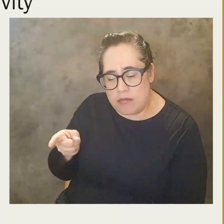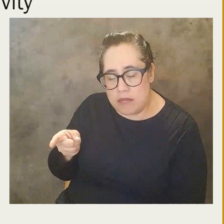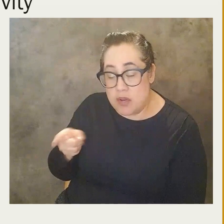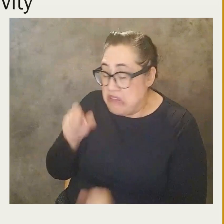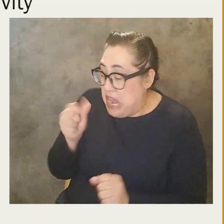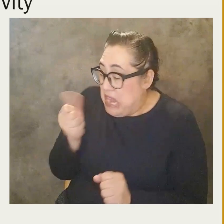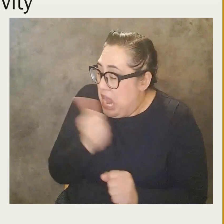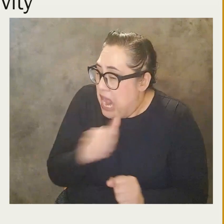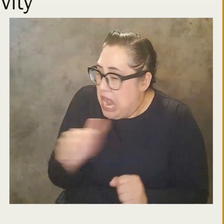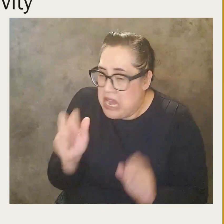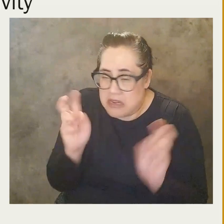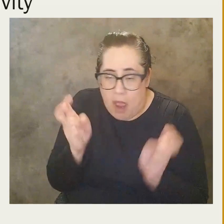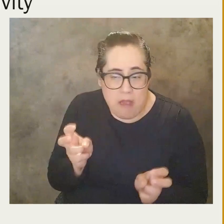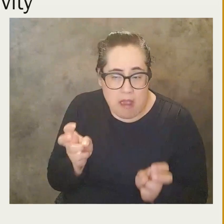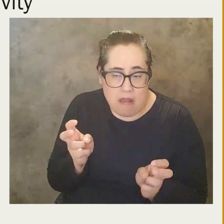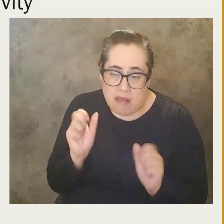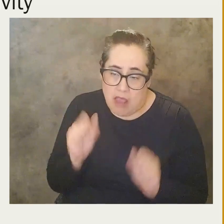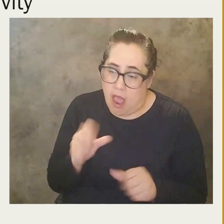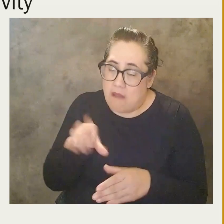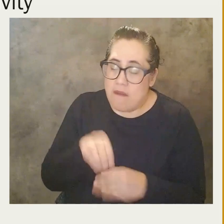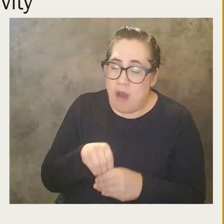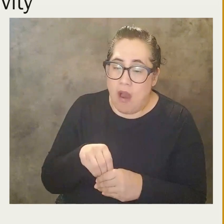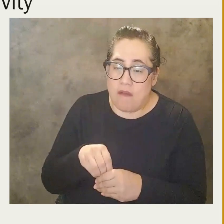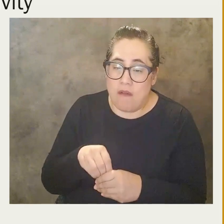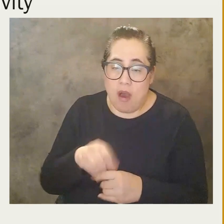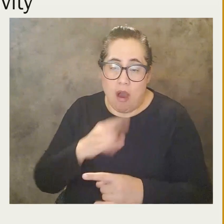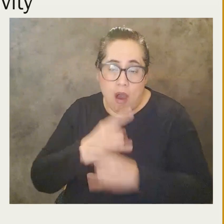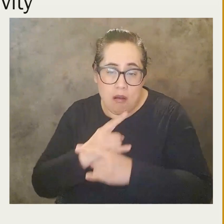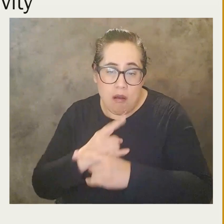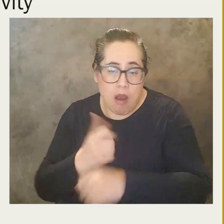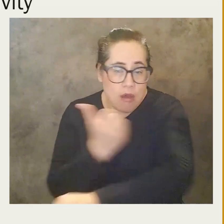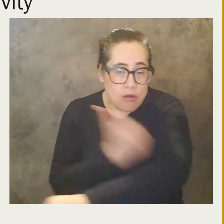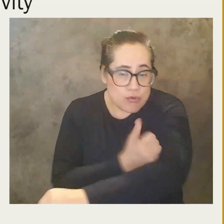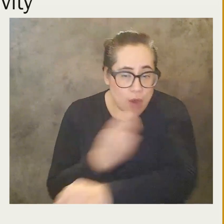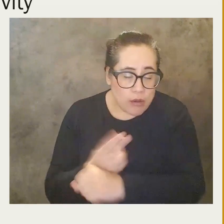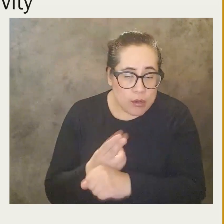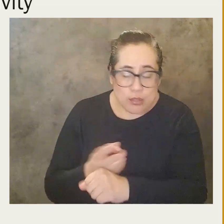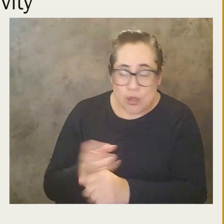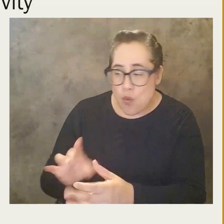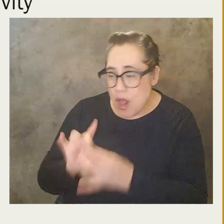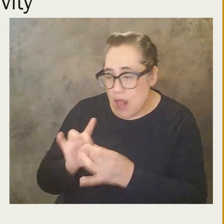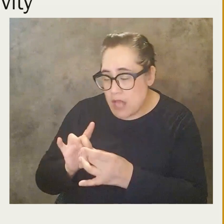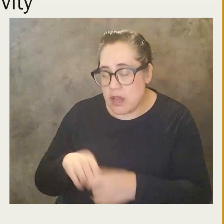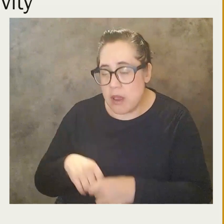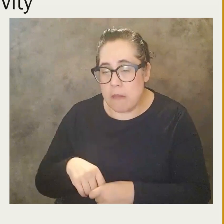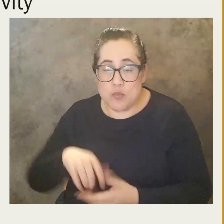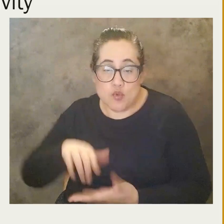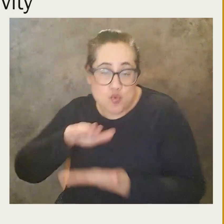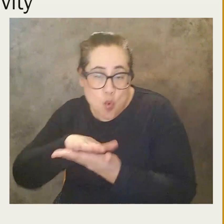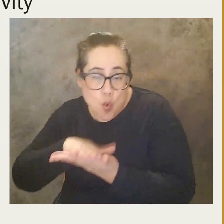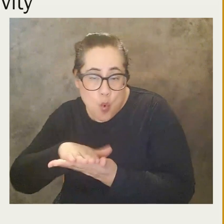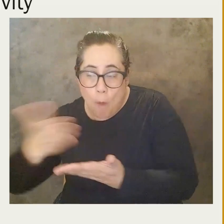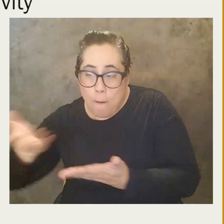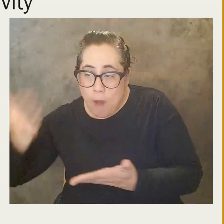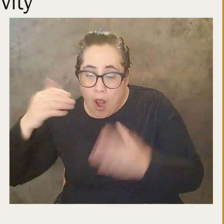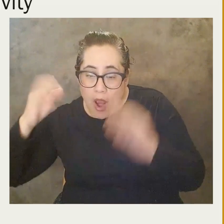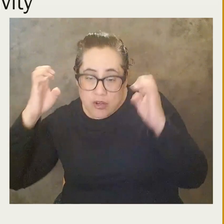It could be any topic that could involve alcohol or drug ... use, relationships, school, higher education,